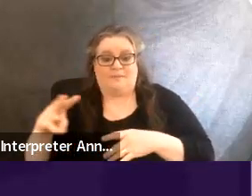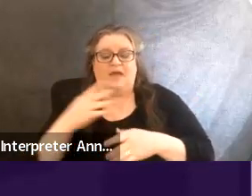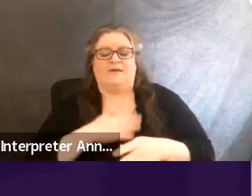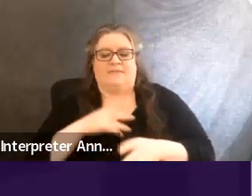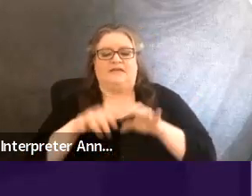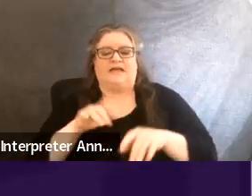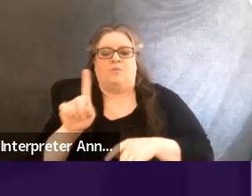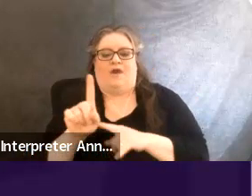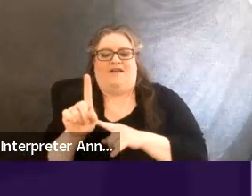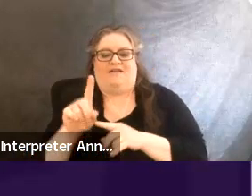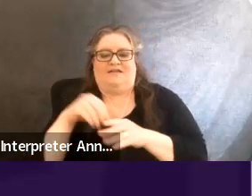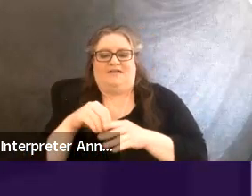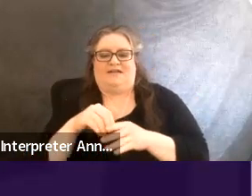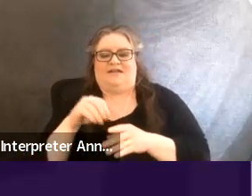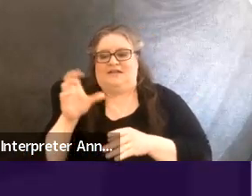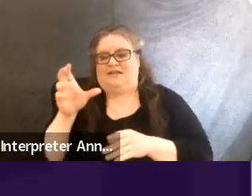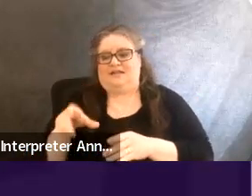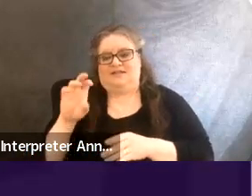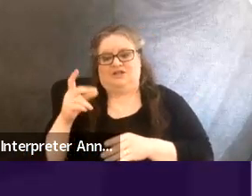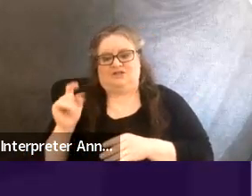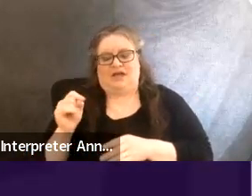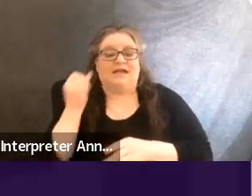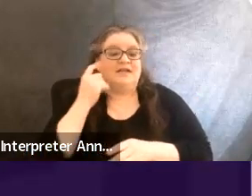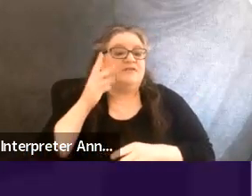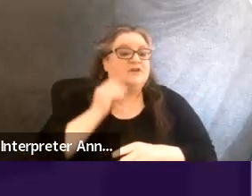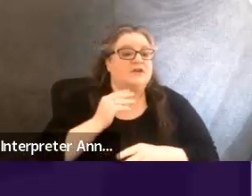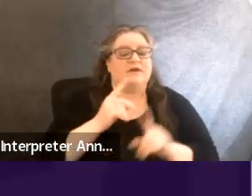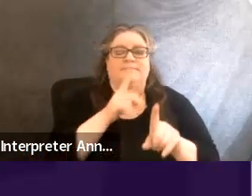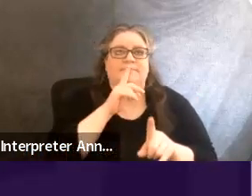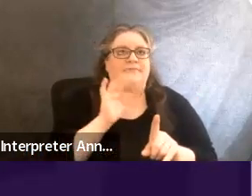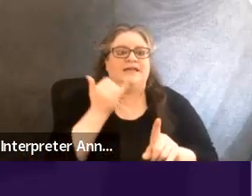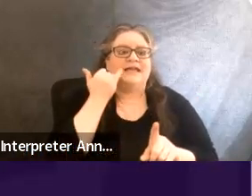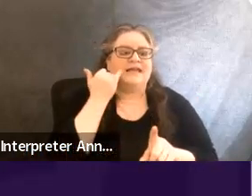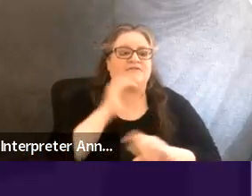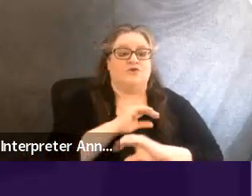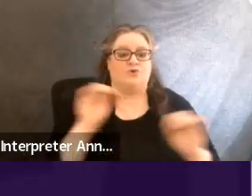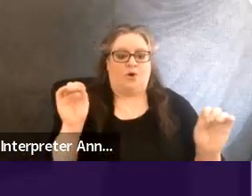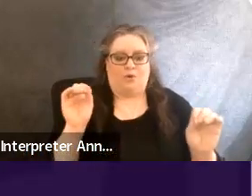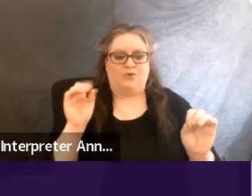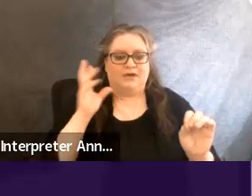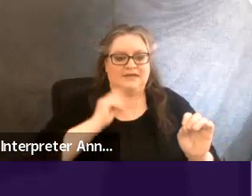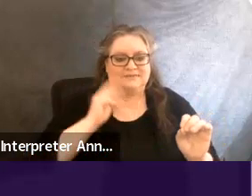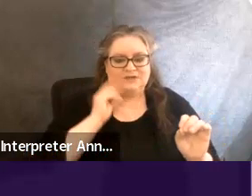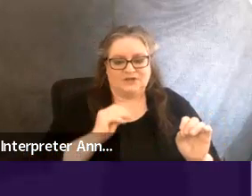And if you have any experience using WordPress at all, if you don't have any experience using WordPress at all,